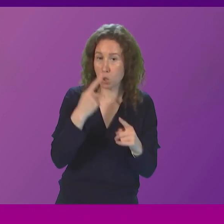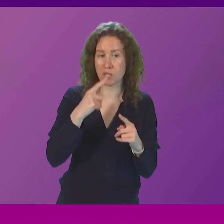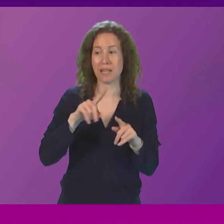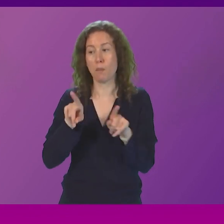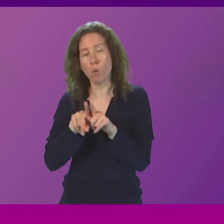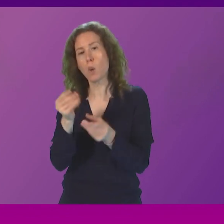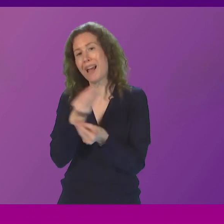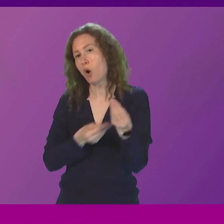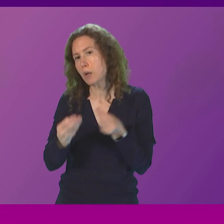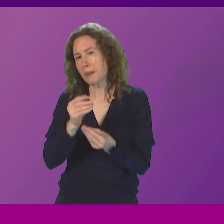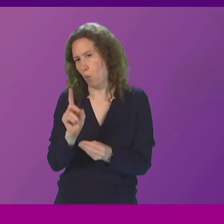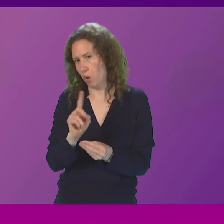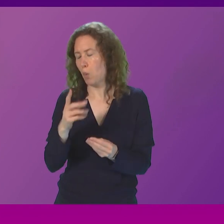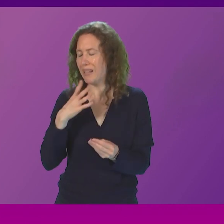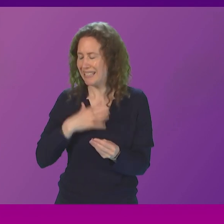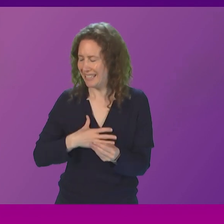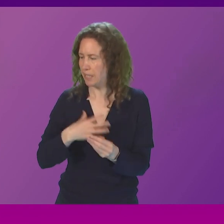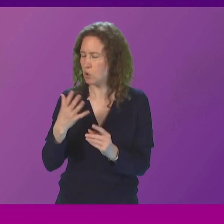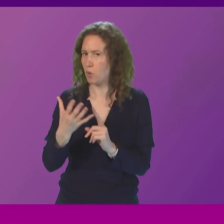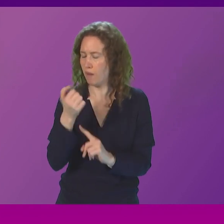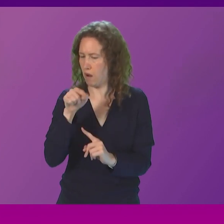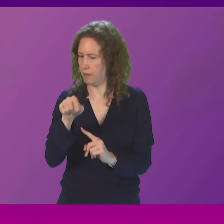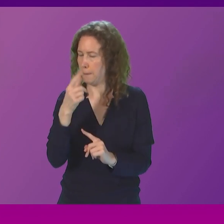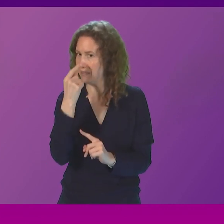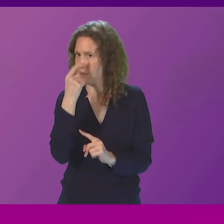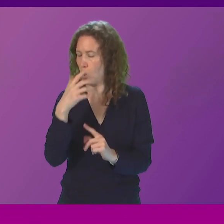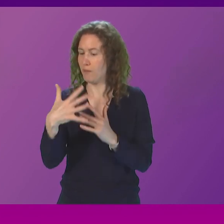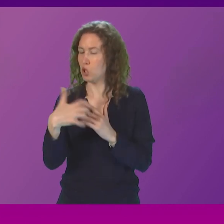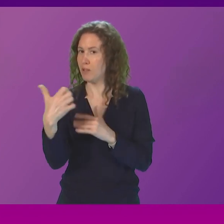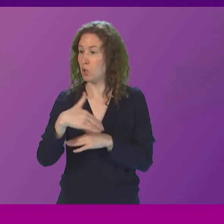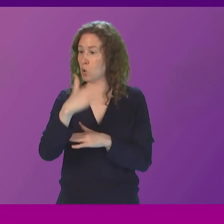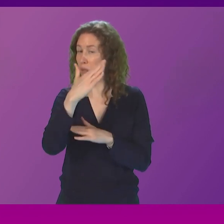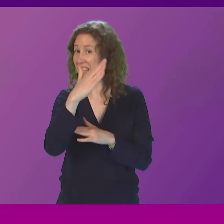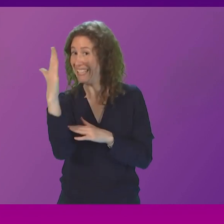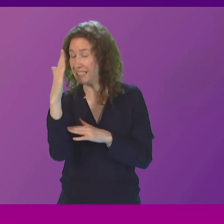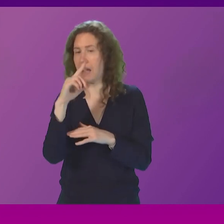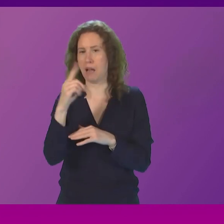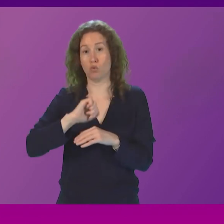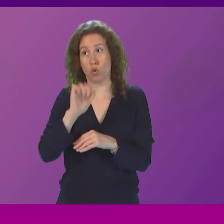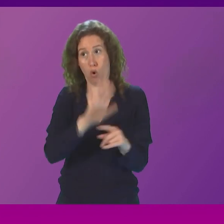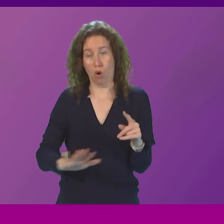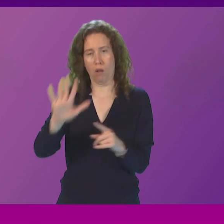point of view will come from unleashing the green potential of the north-east and of the rest of Scotland.